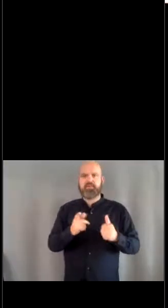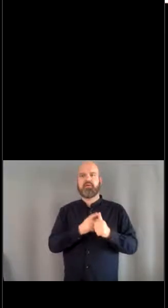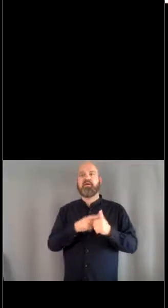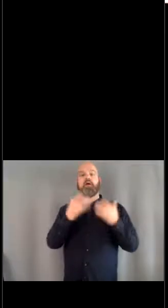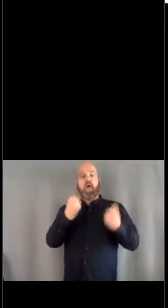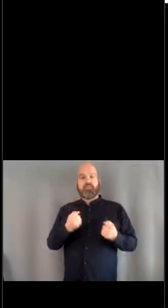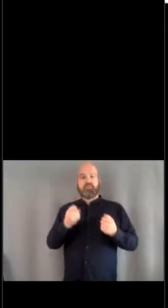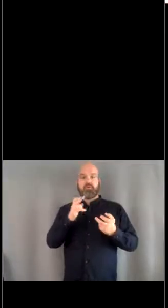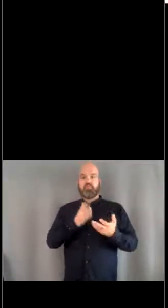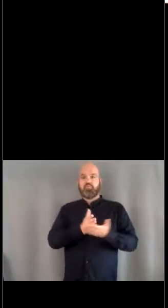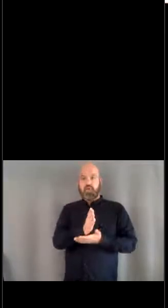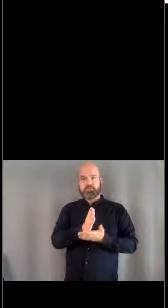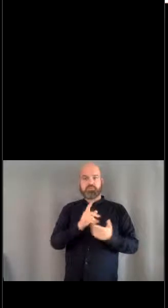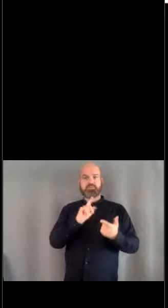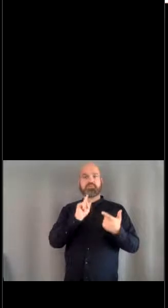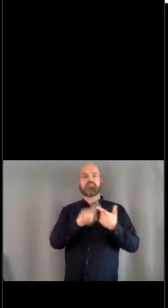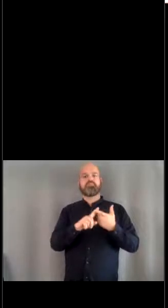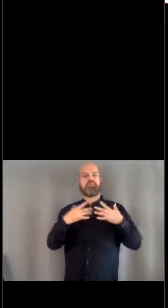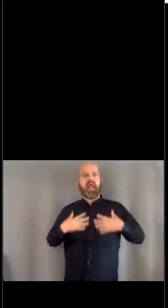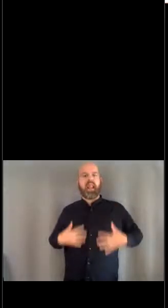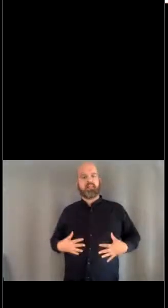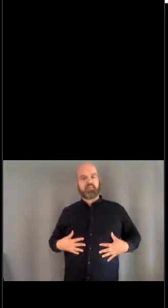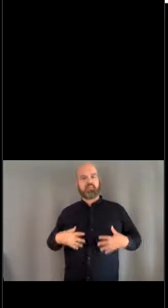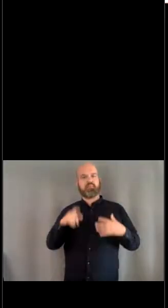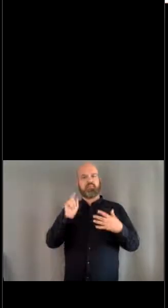and then disability-related costs and facilitating